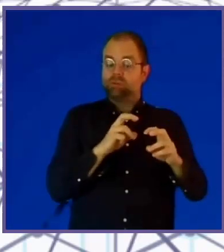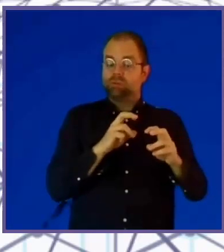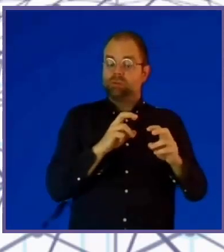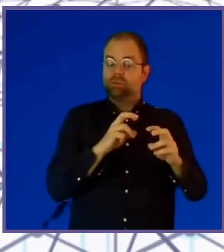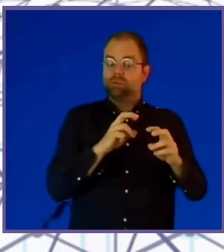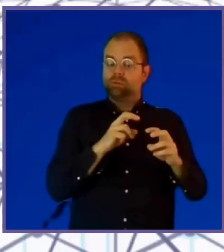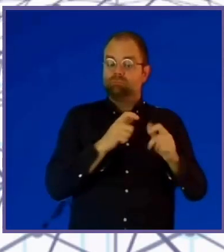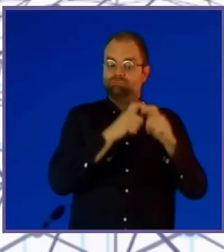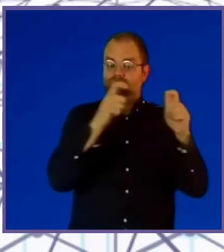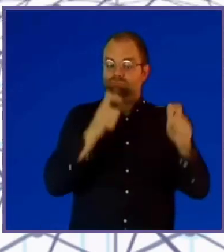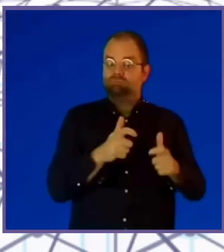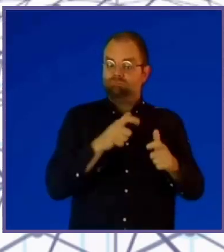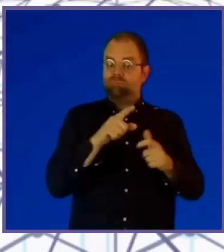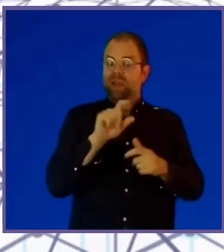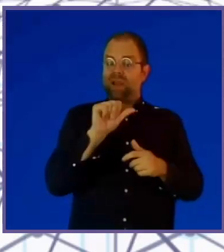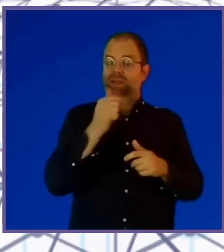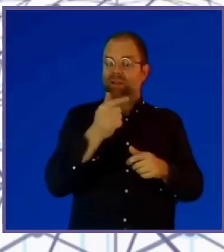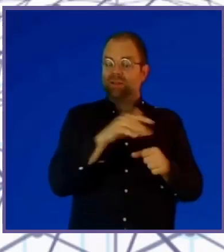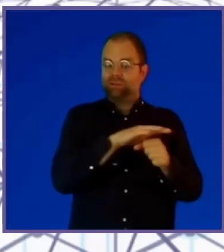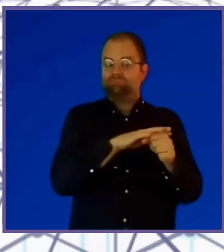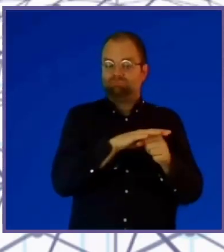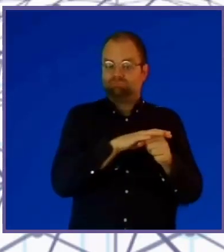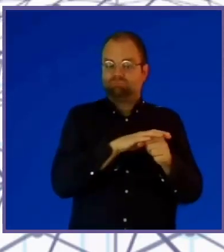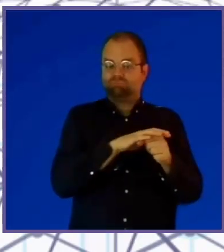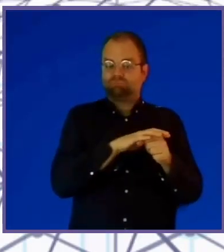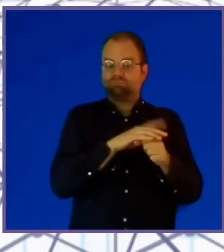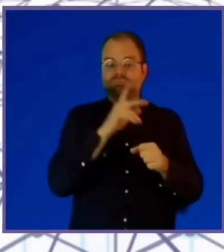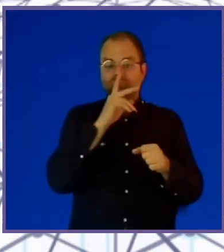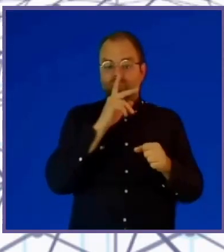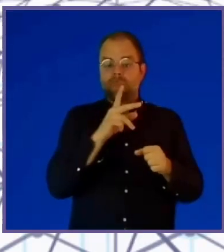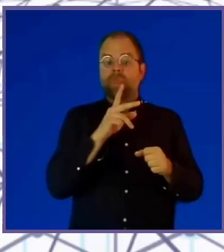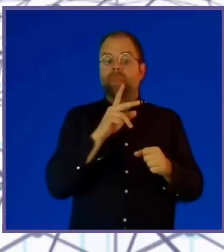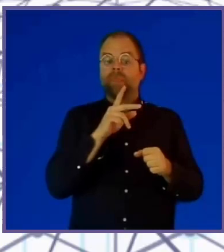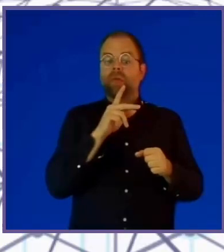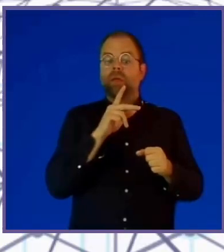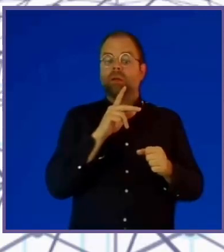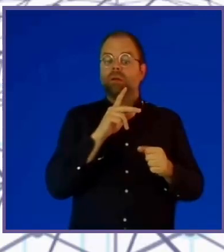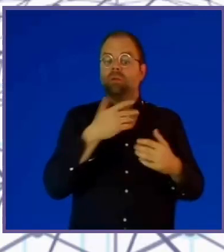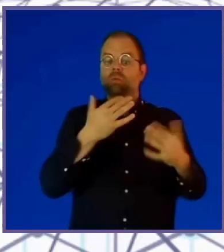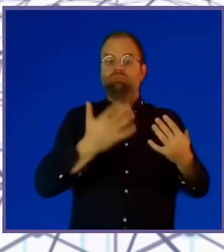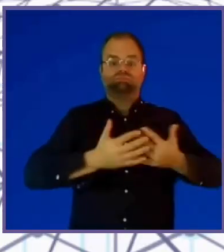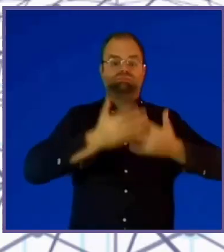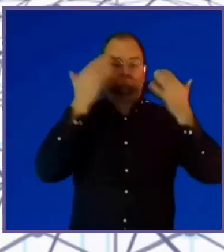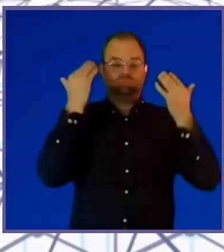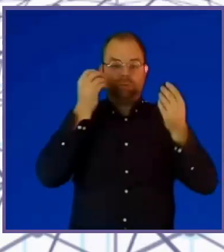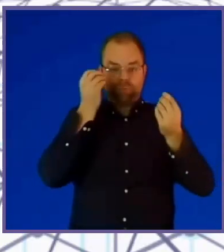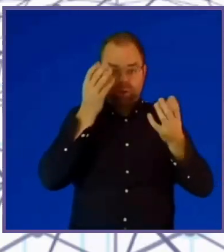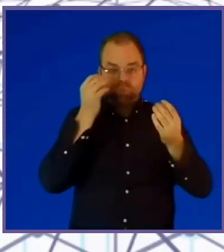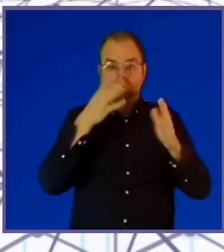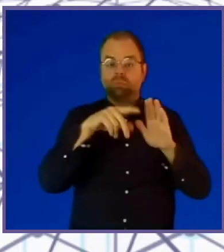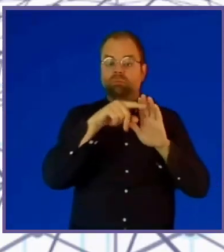with the GDI Hub and our ecosystem, we are striving to do just that.